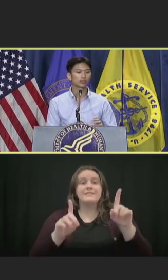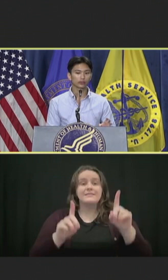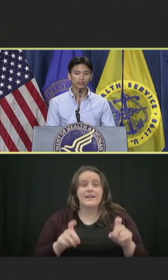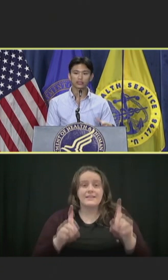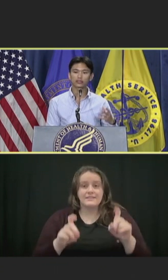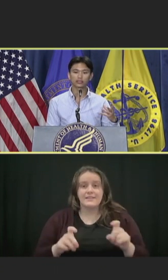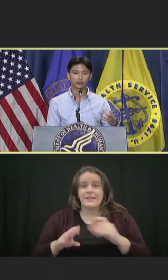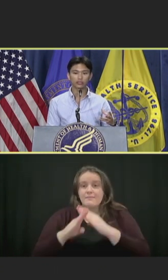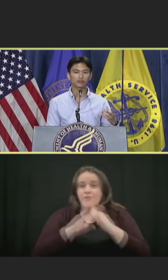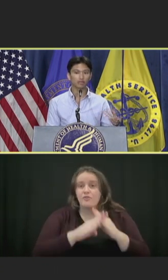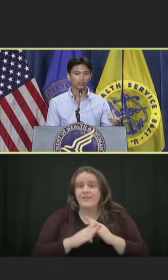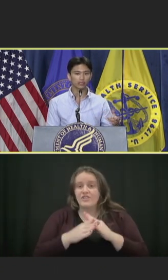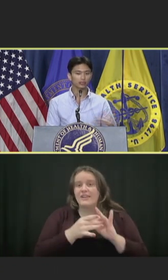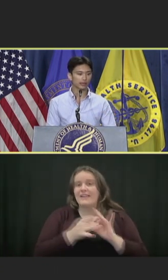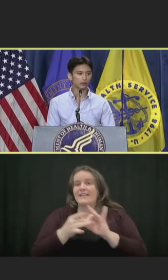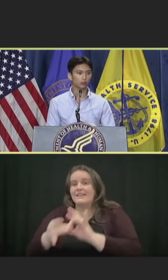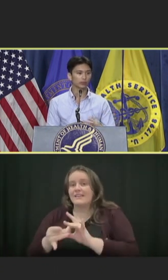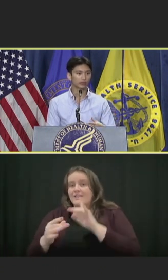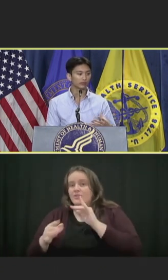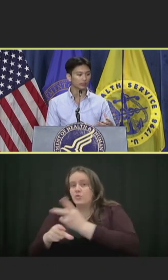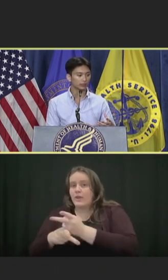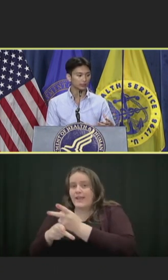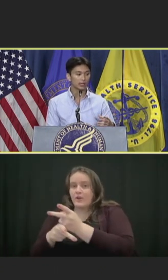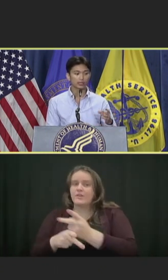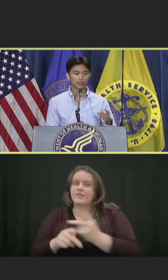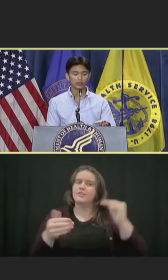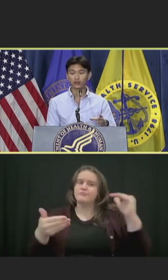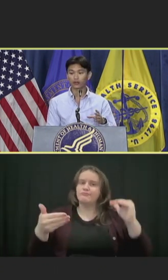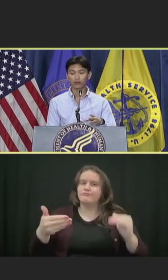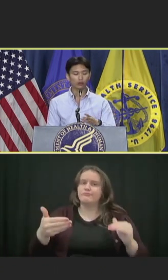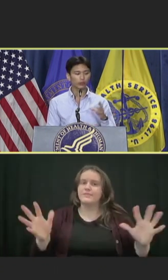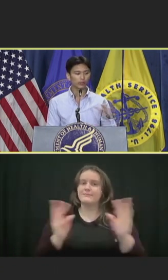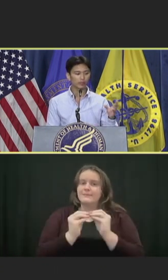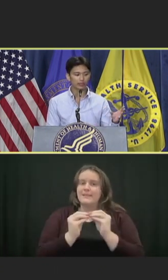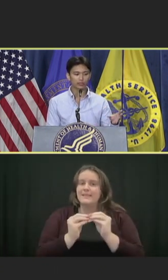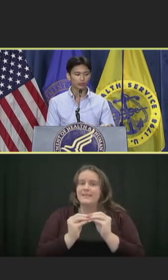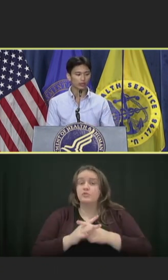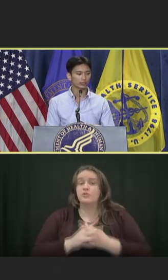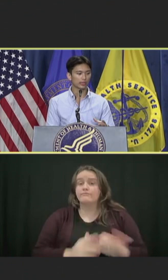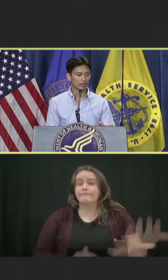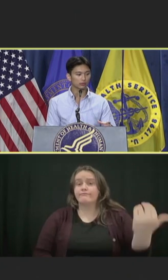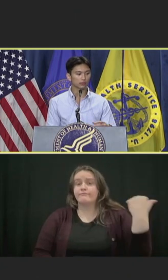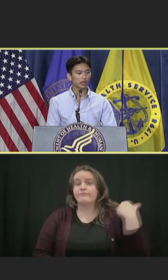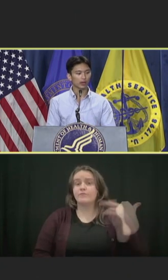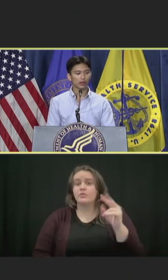this is a series of meetings that we have convened, starting all the way back in 2008,